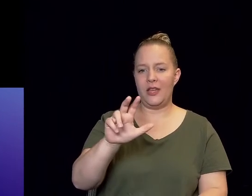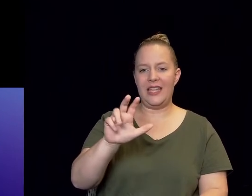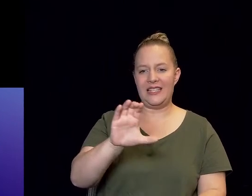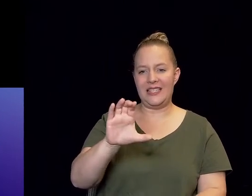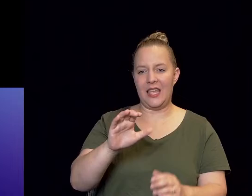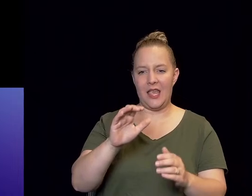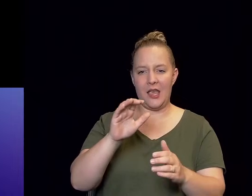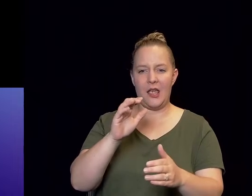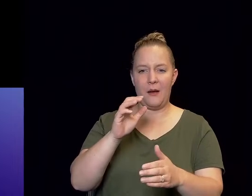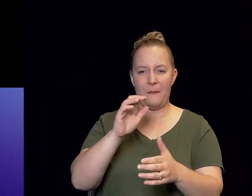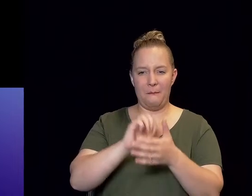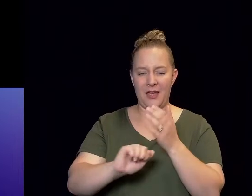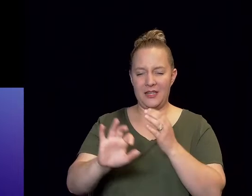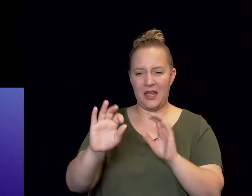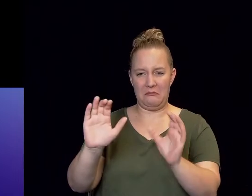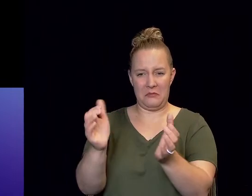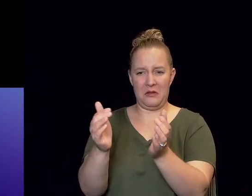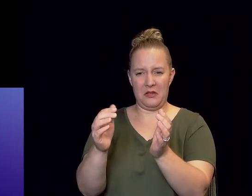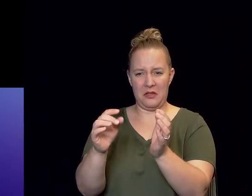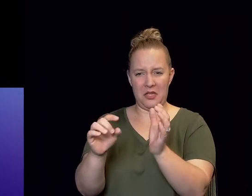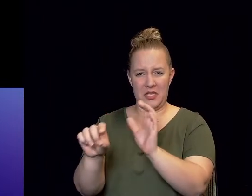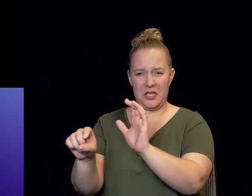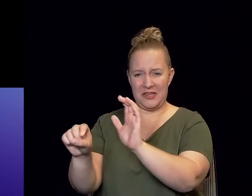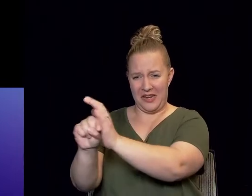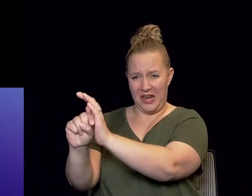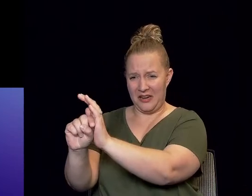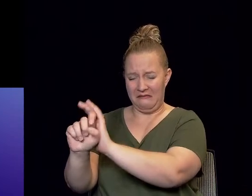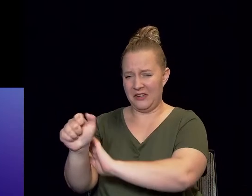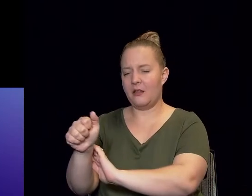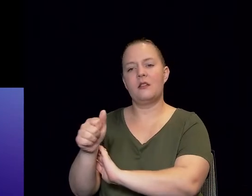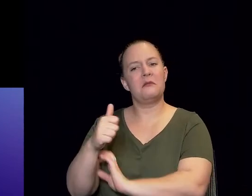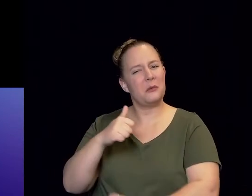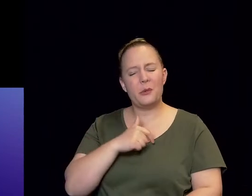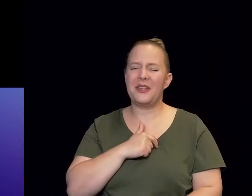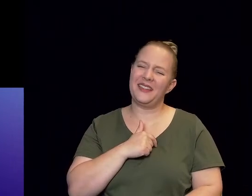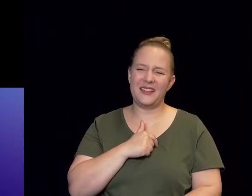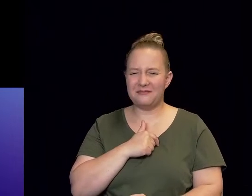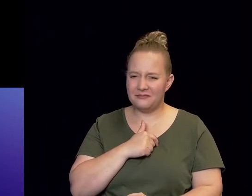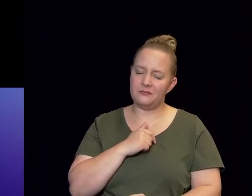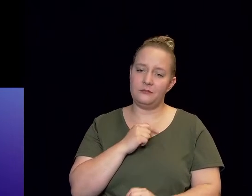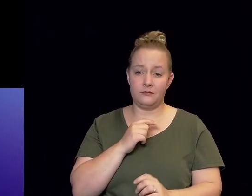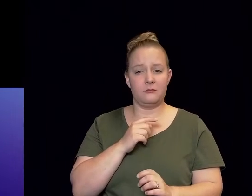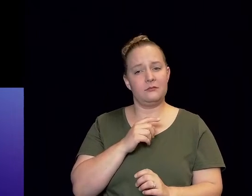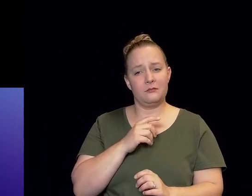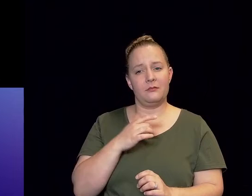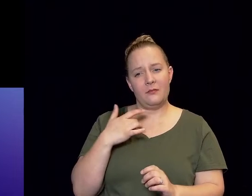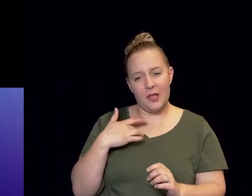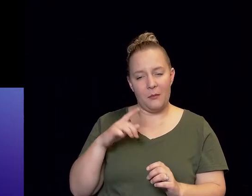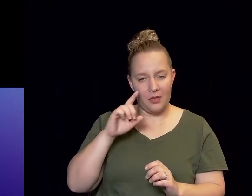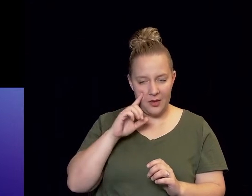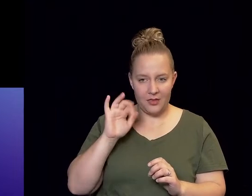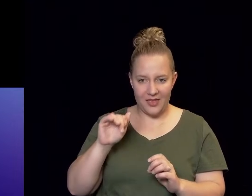in parentheses to -10. But, we we would think that that's probably a minus sign, right?